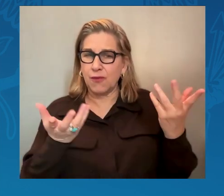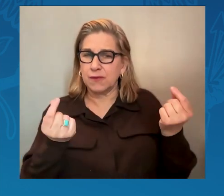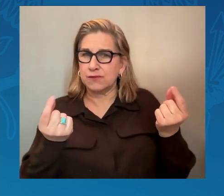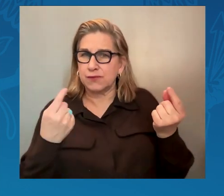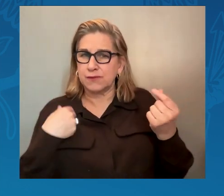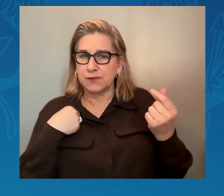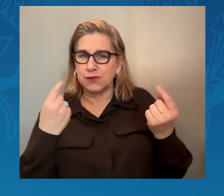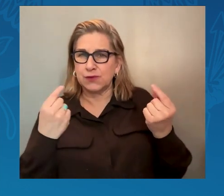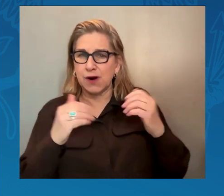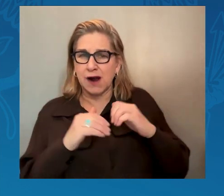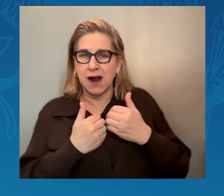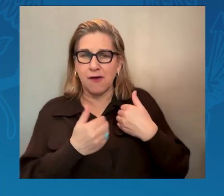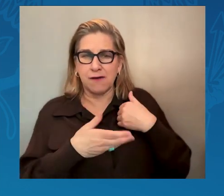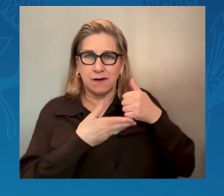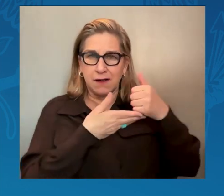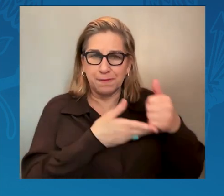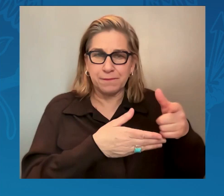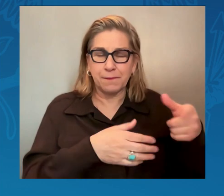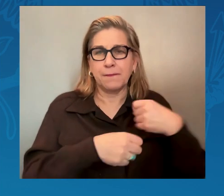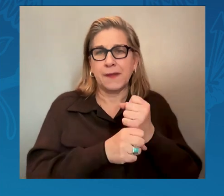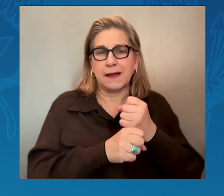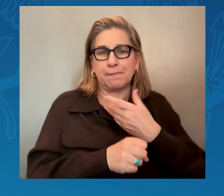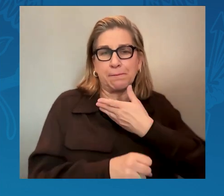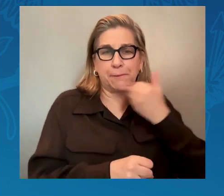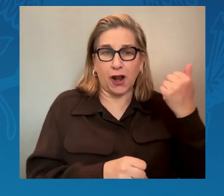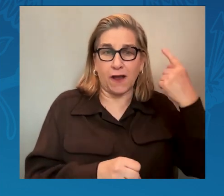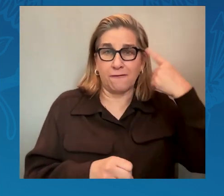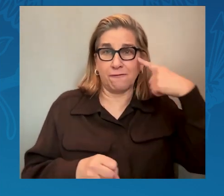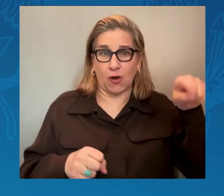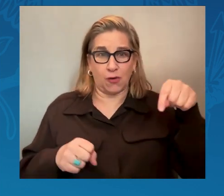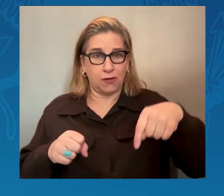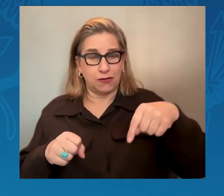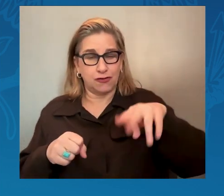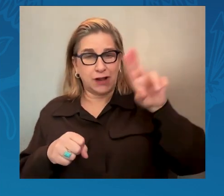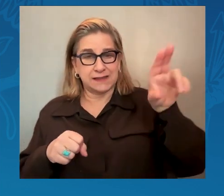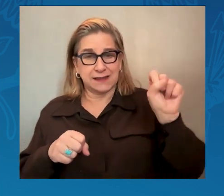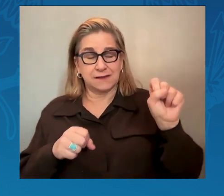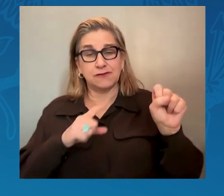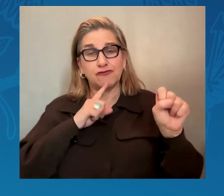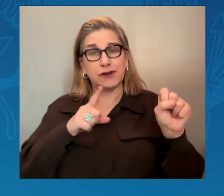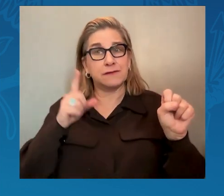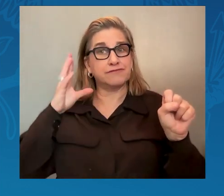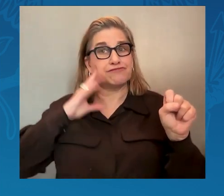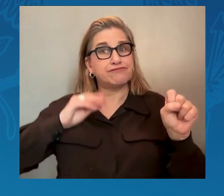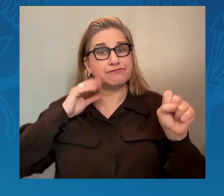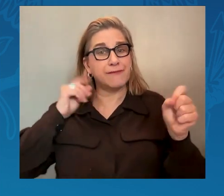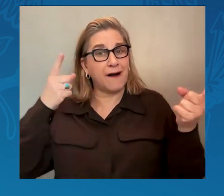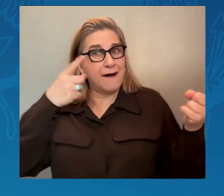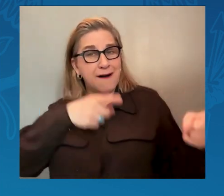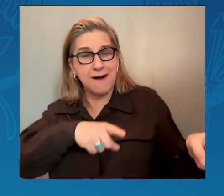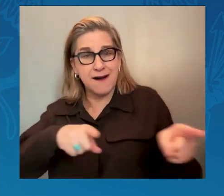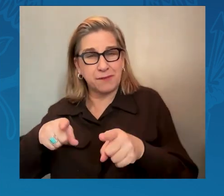has one of the highest maternal mortality rates of any so-called developed country.